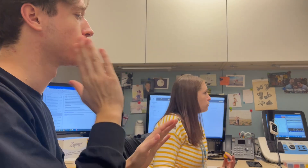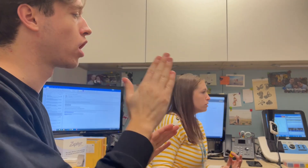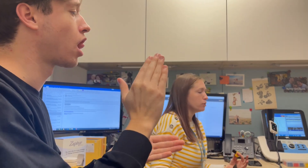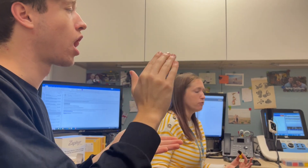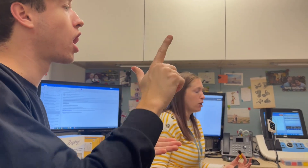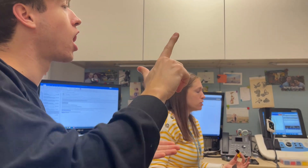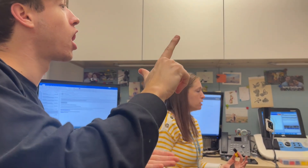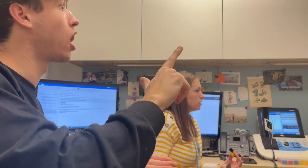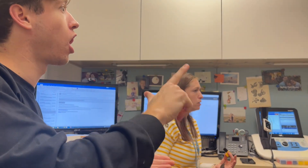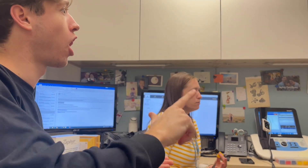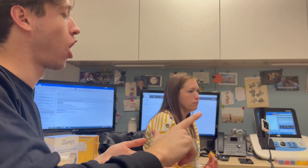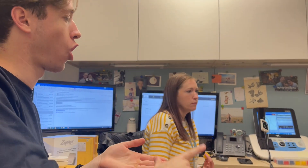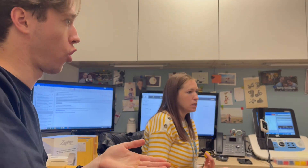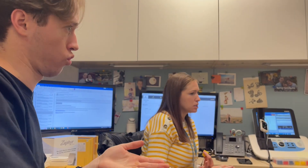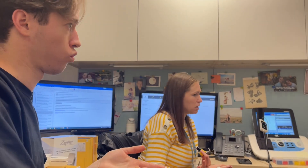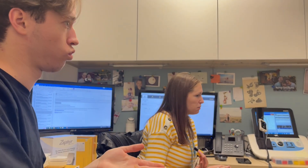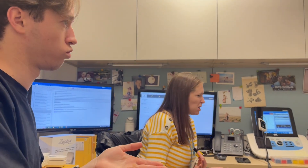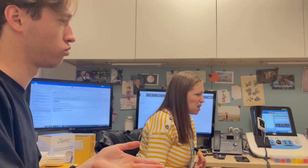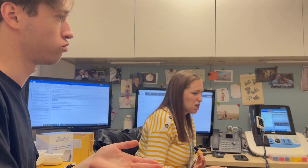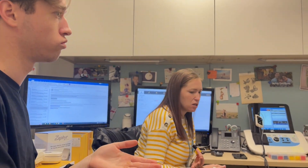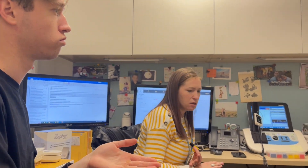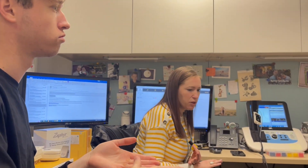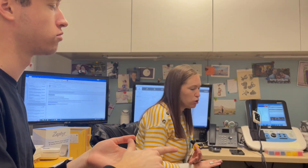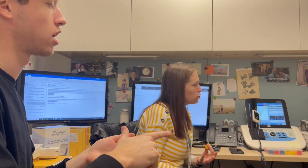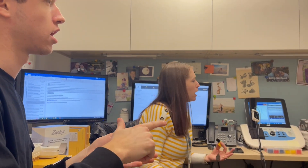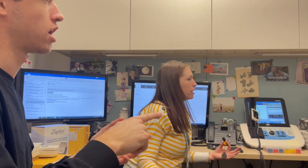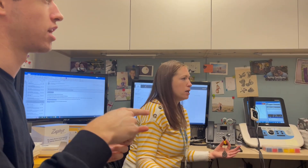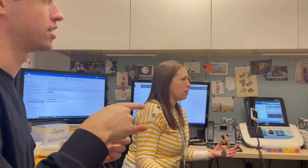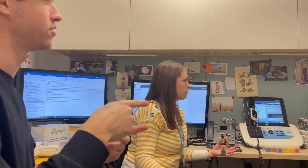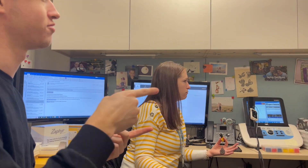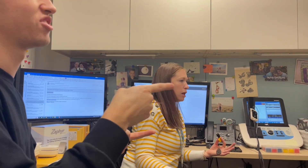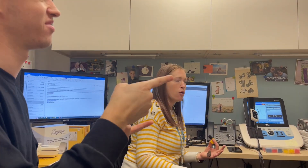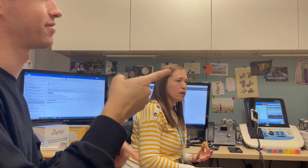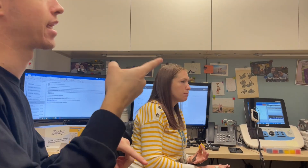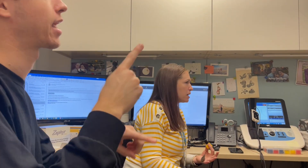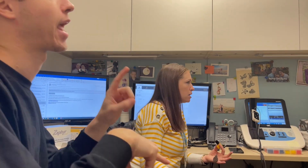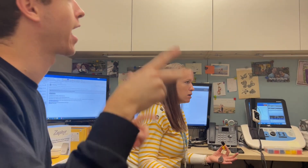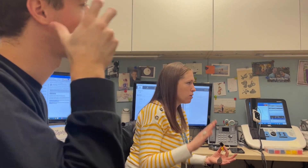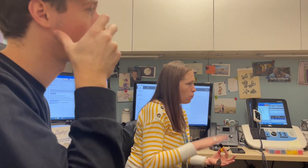really really far till it's going to be something you're not going to hear I don't expect hearing